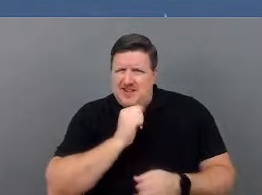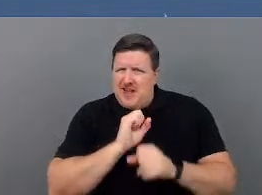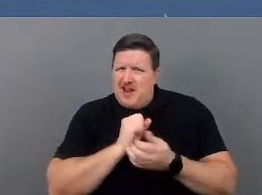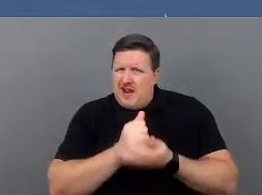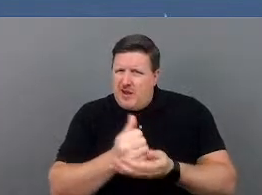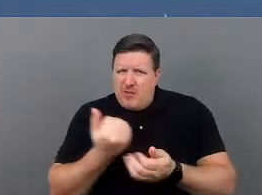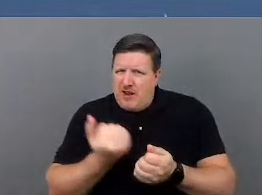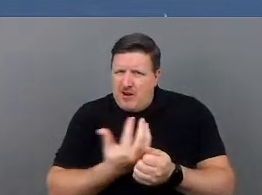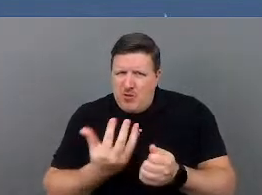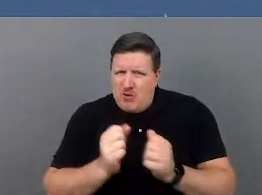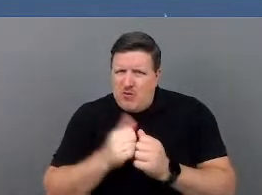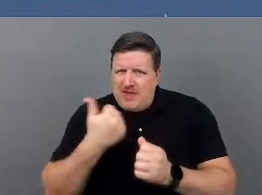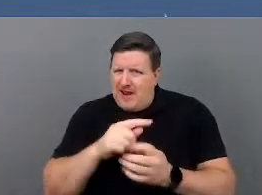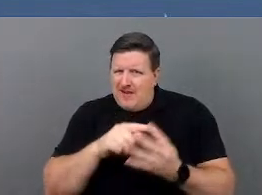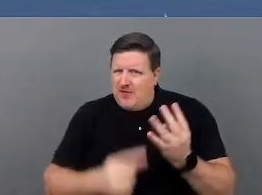VIOLENCE PREVENTION, PUT IT IN FOOD, EVERY SATURDAY 80